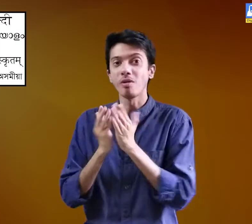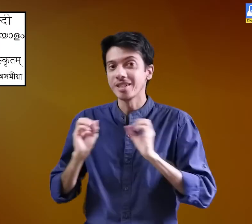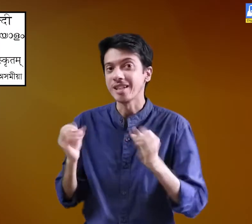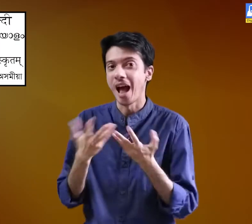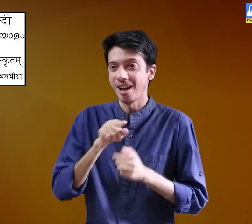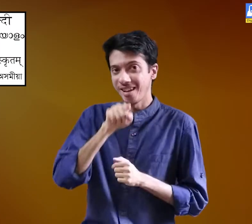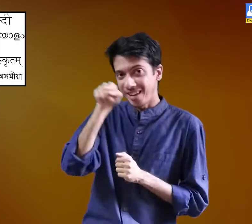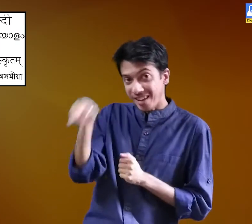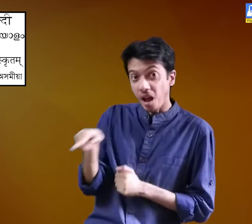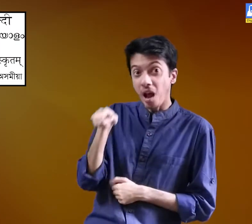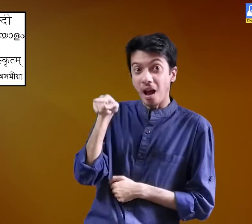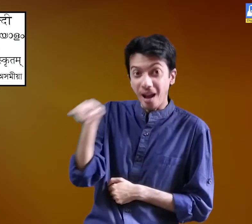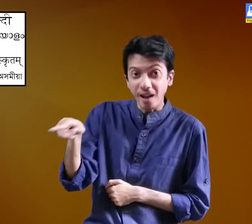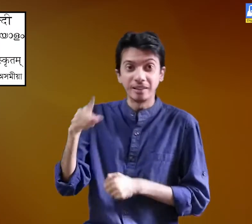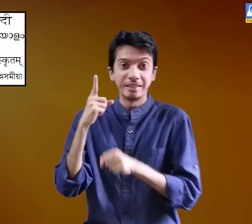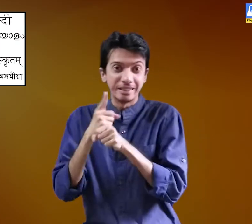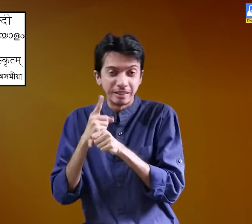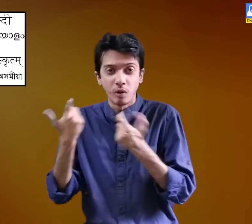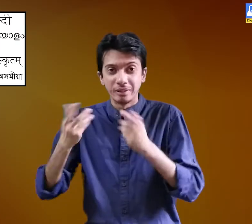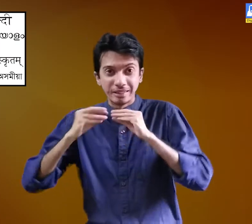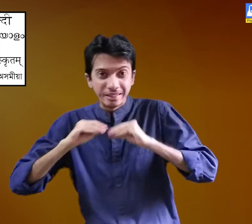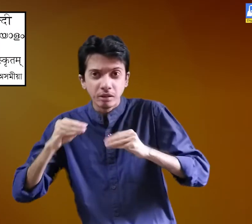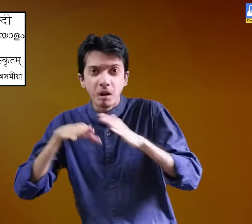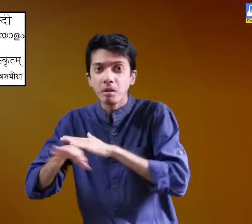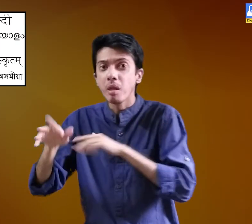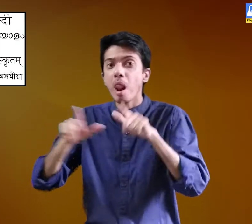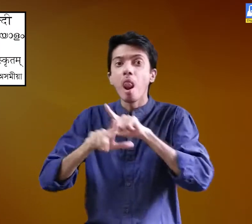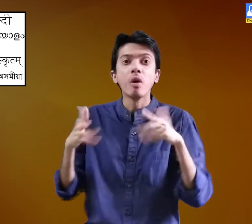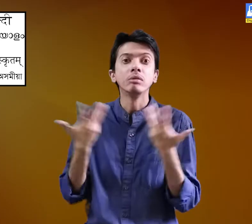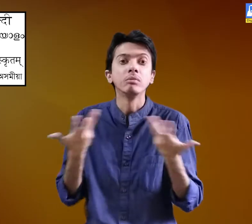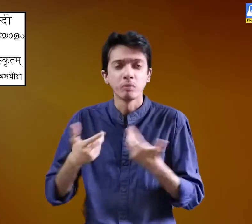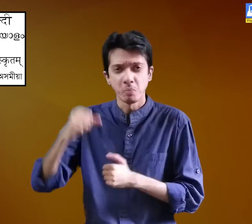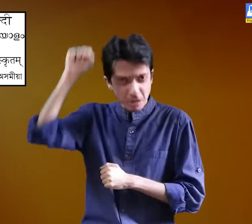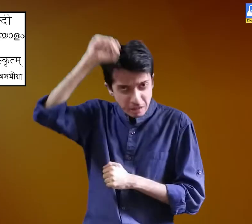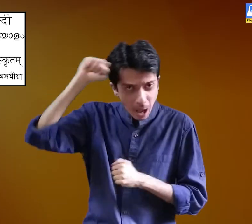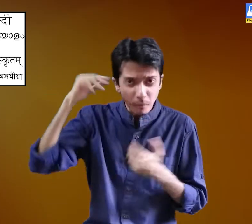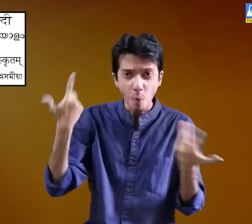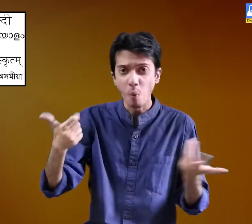later on when the child starts going to school he will learn the second language as the mode